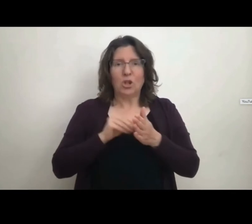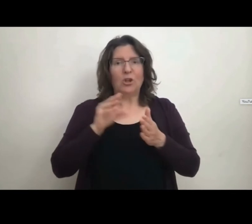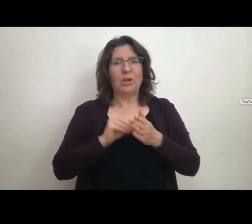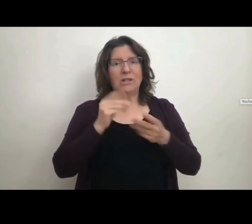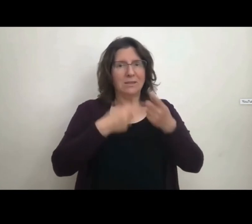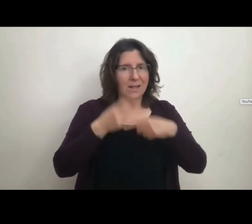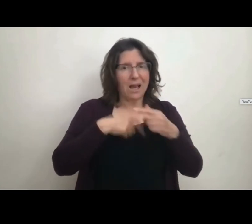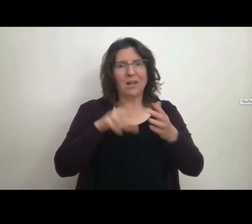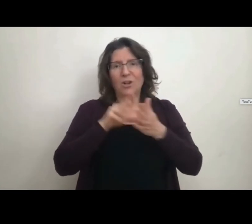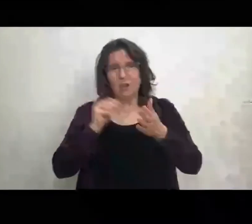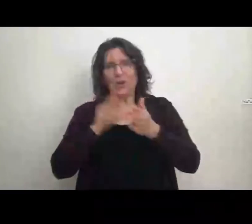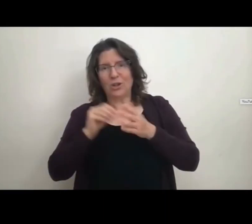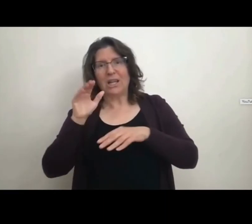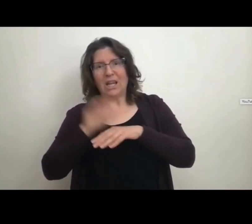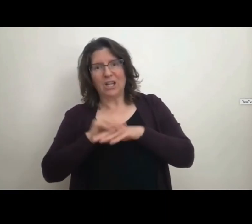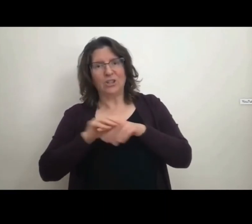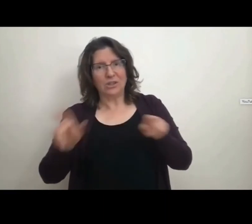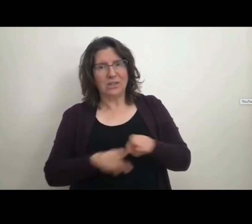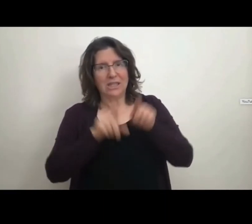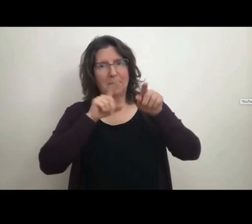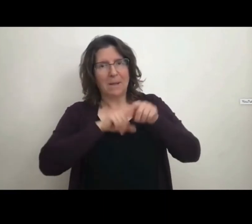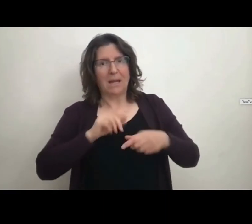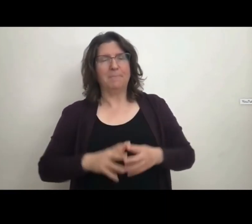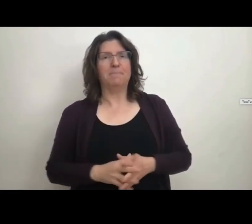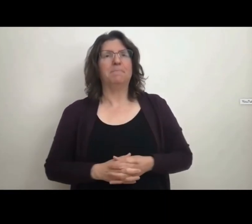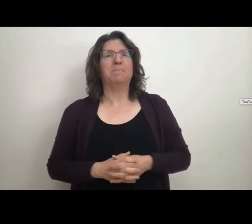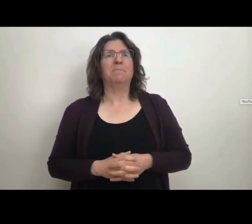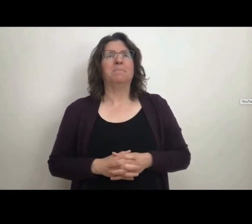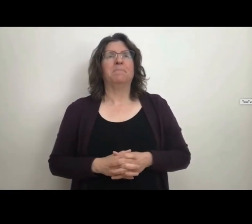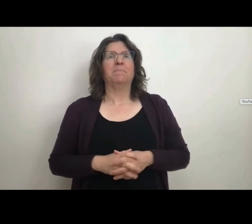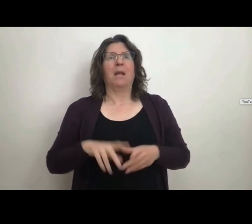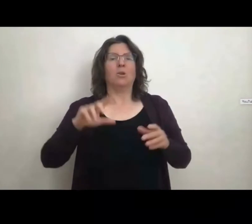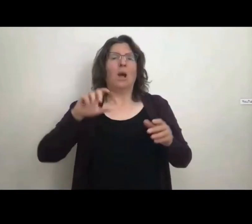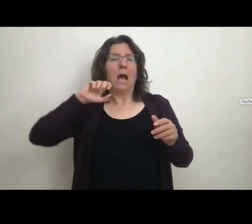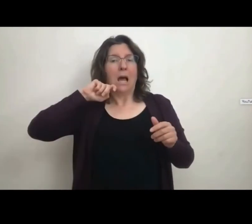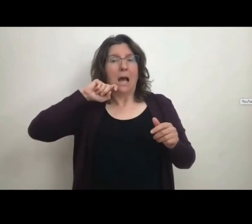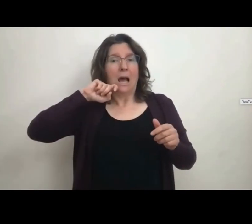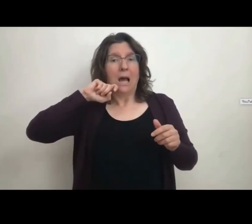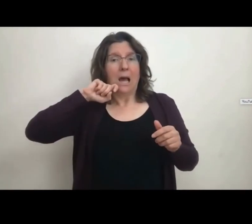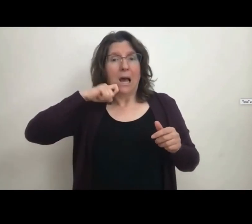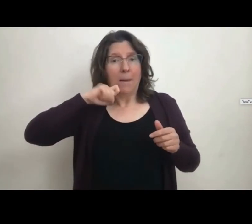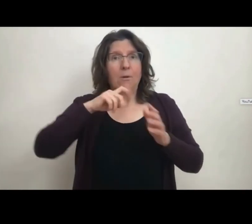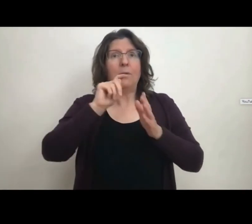These students were learning ASL and learning English at the same time.